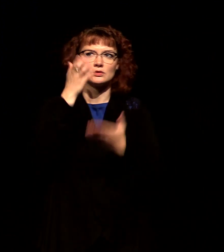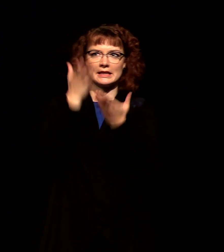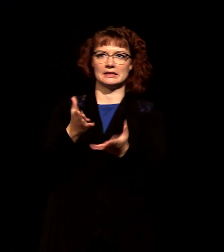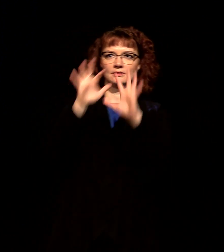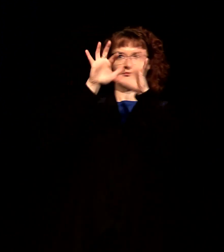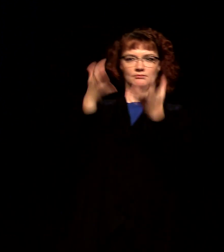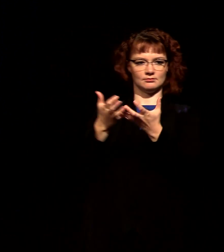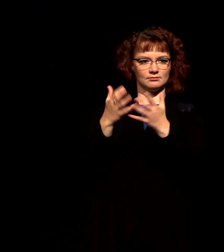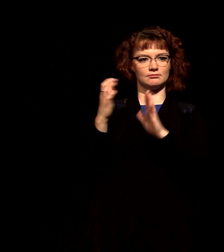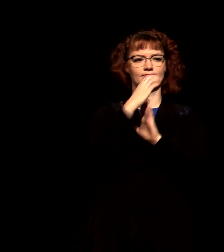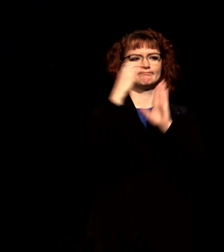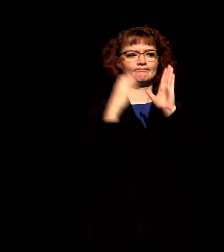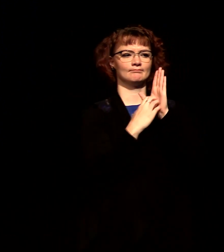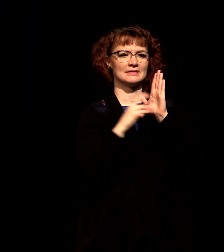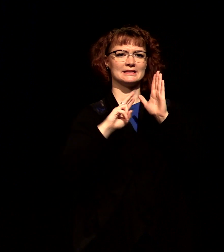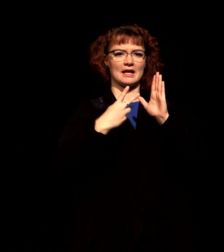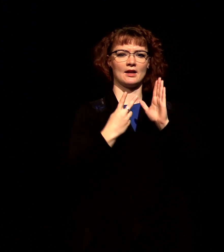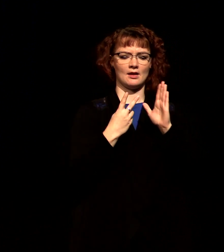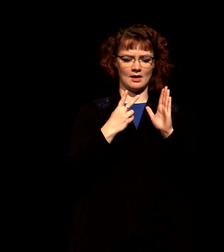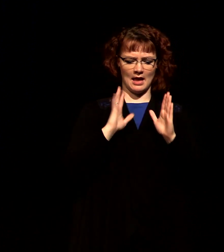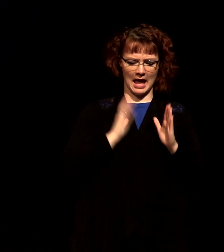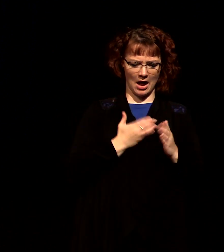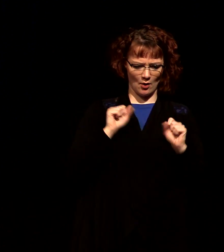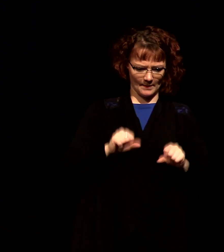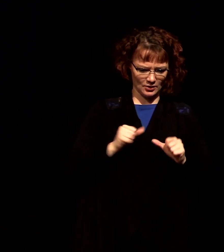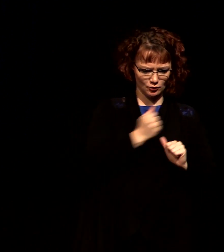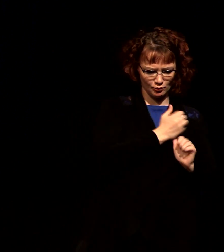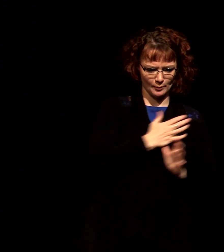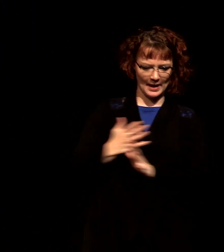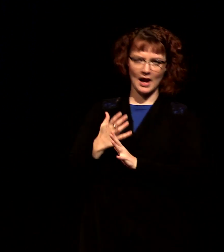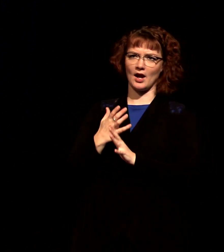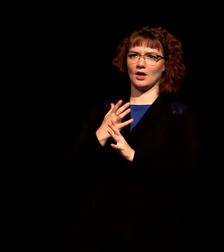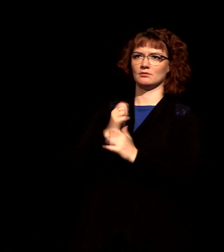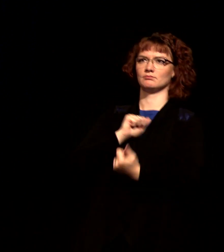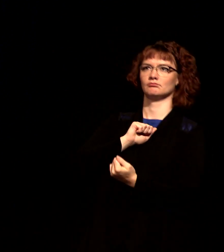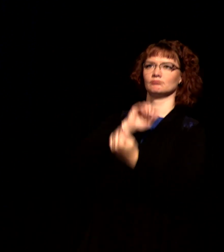preparation, how do we prepare to be in His presence? Who is